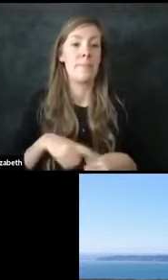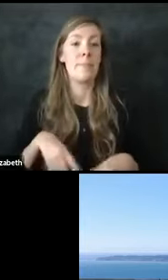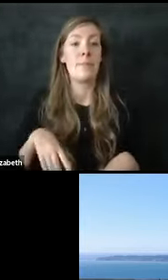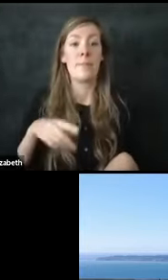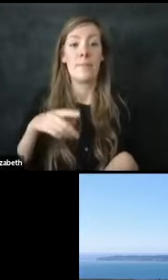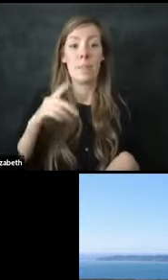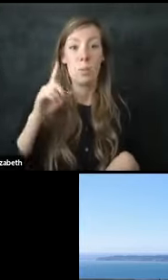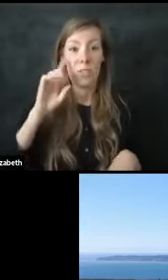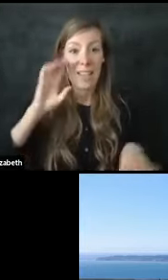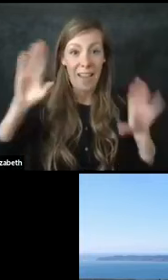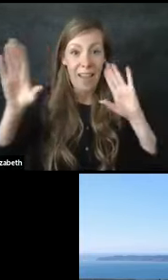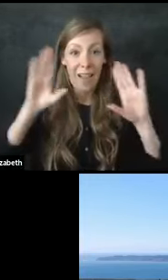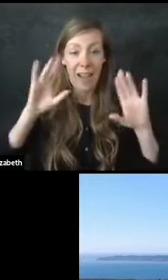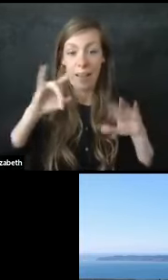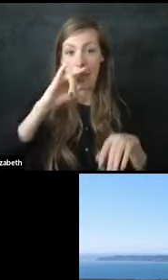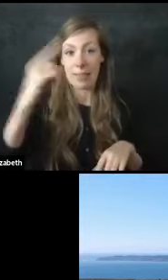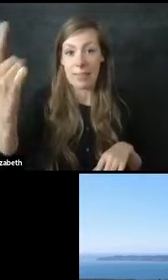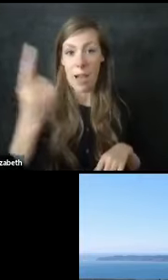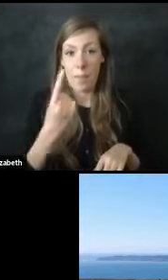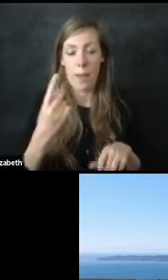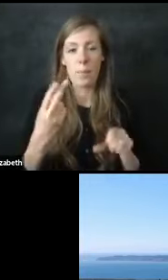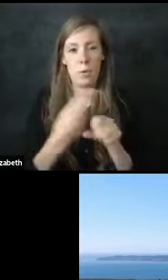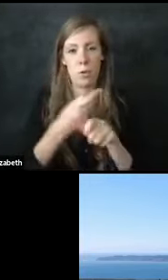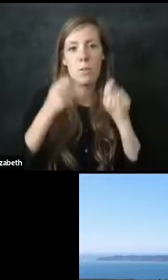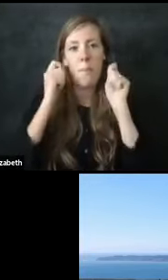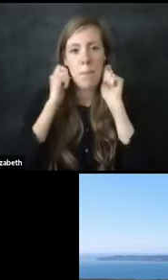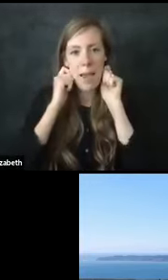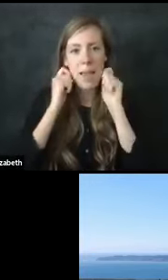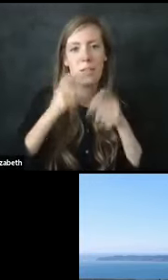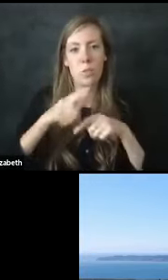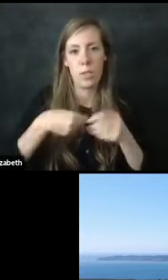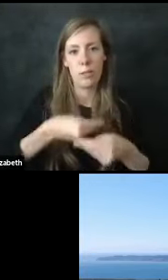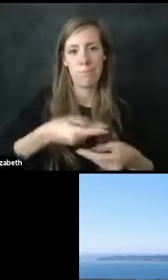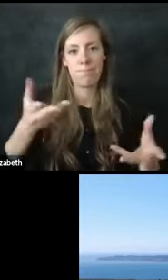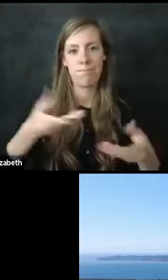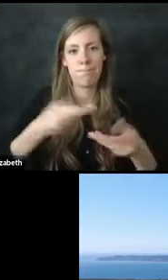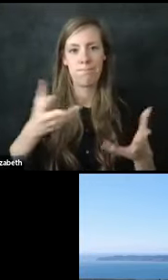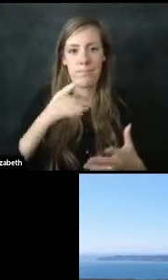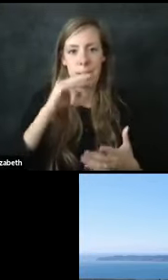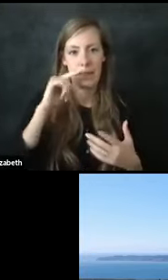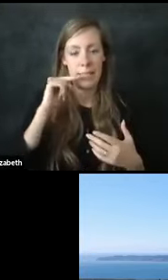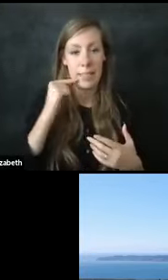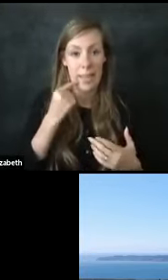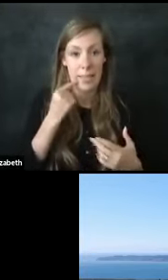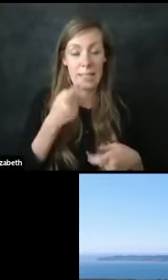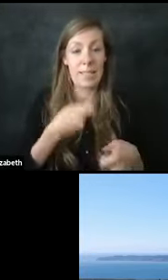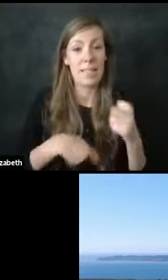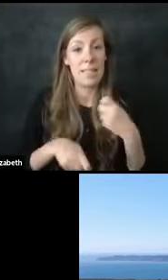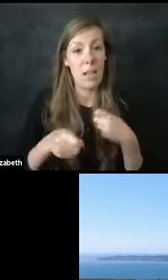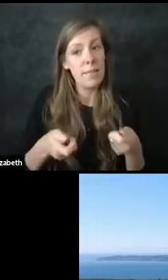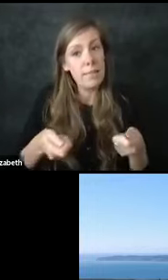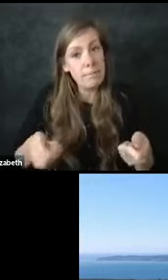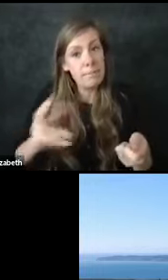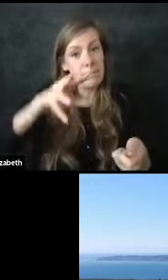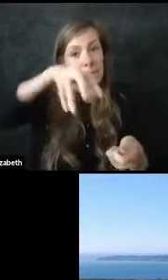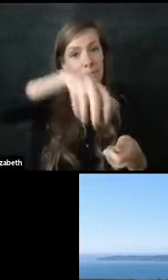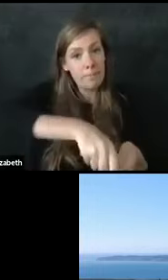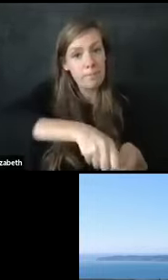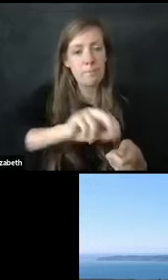at the doorstep should wear a mask while distributing candy. Instead of inviting children to reach into a communal candy bowl,